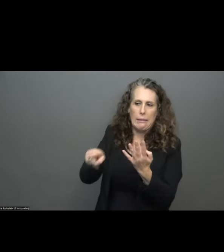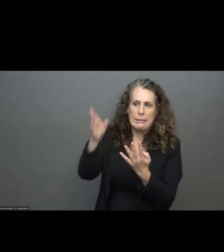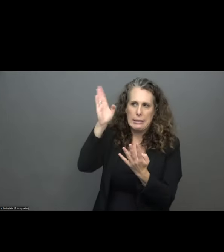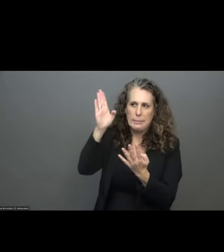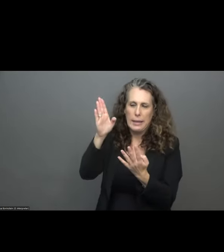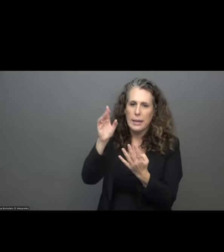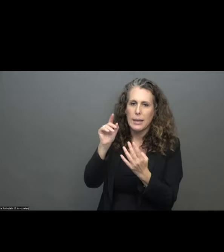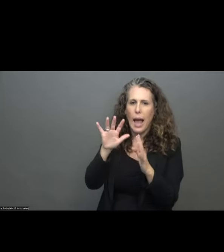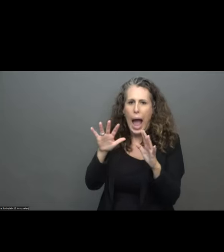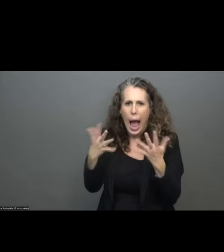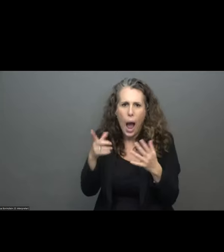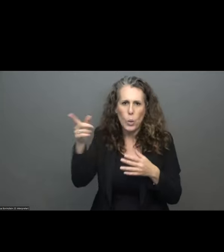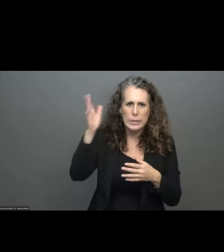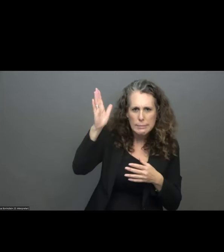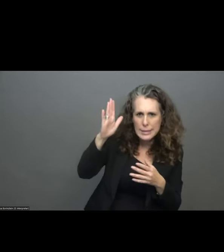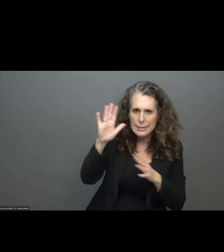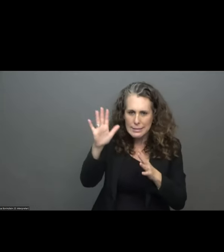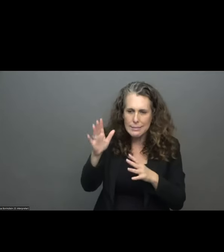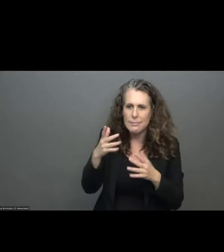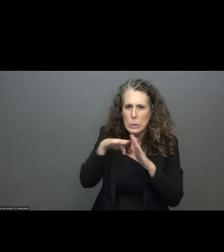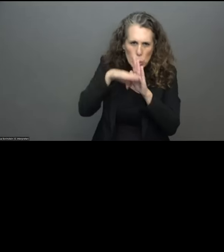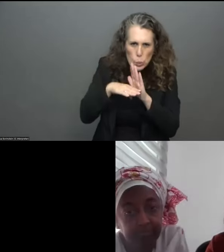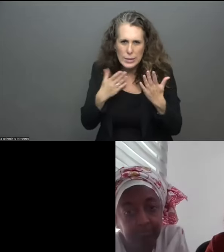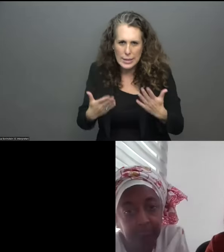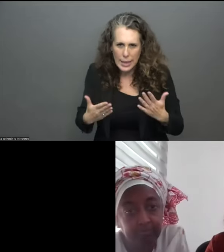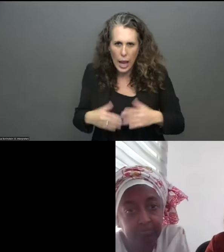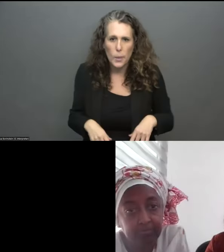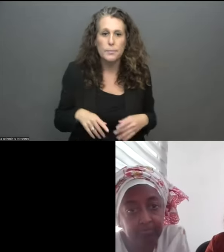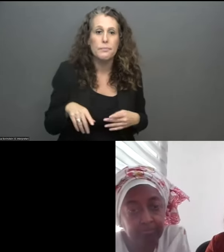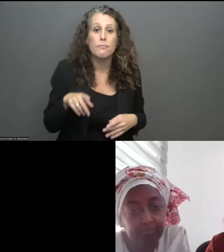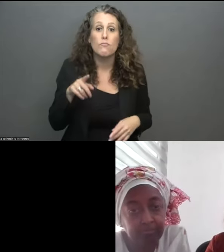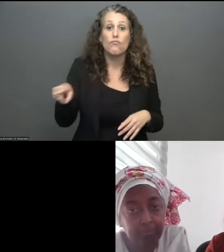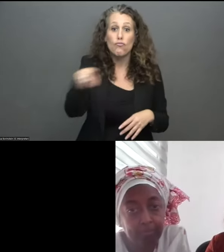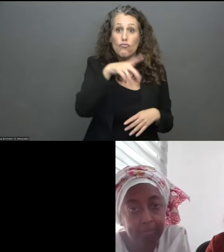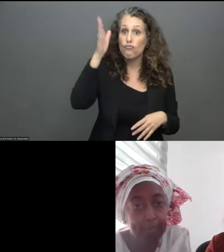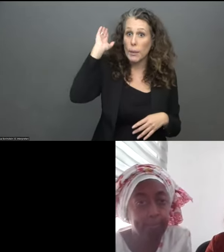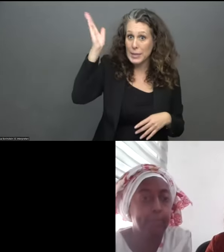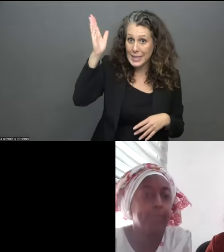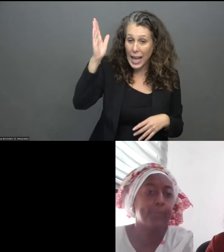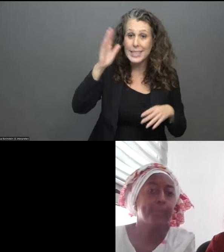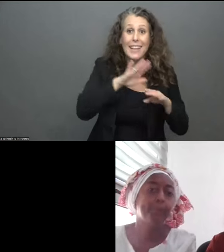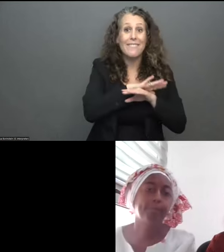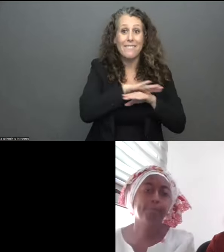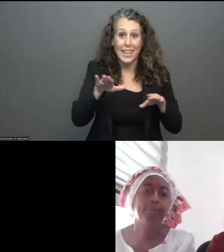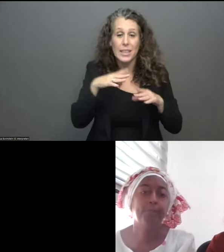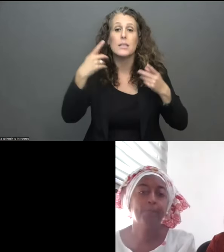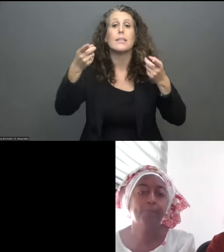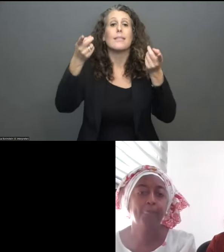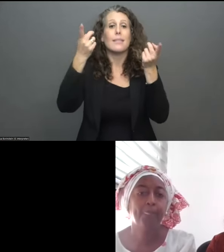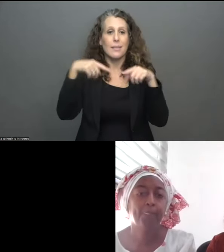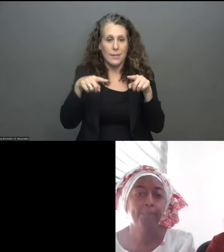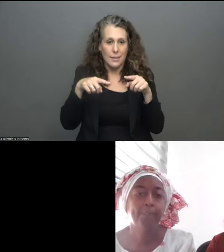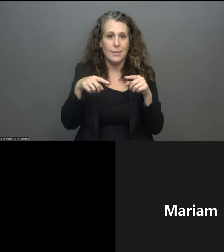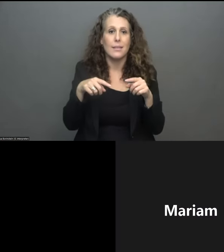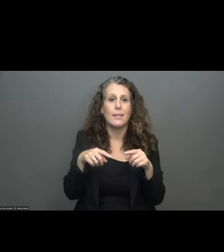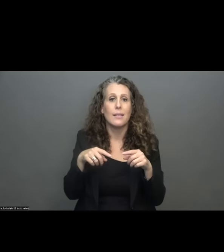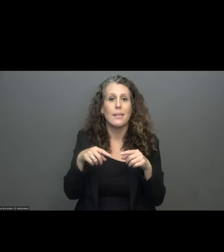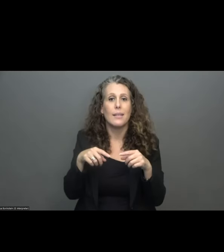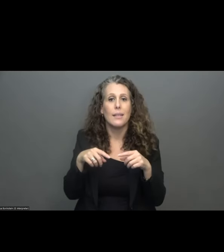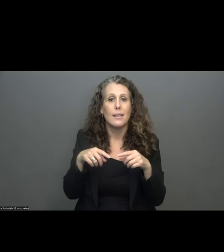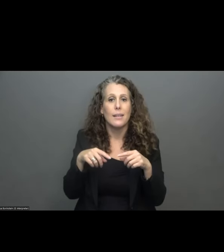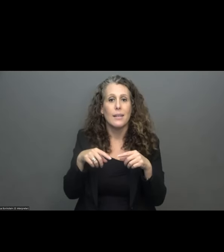following each of your presentations we will then have an opportunity to look at the q